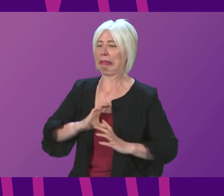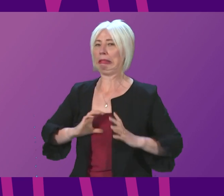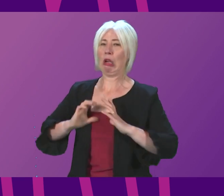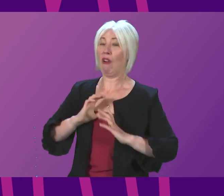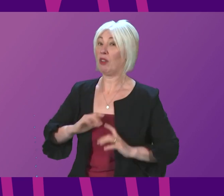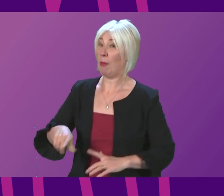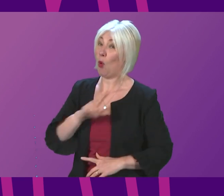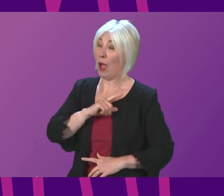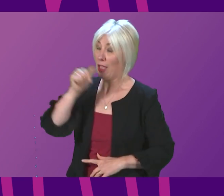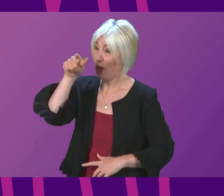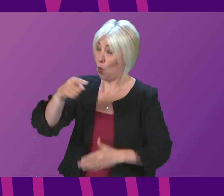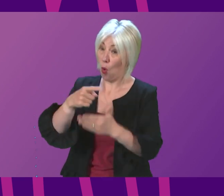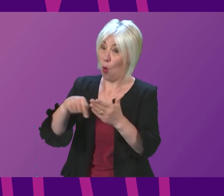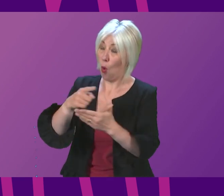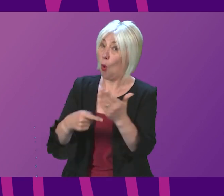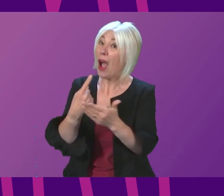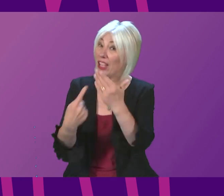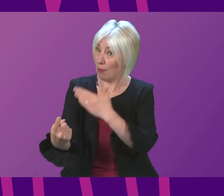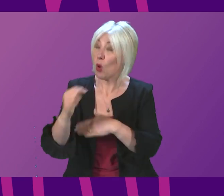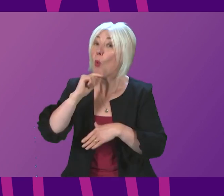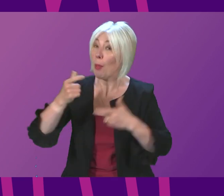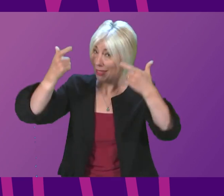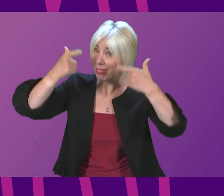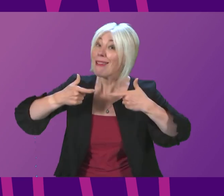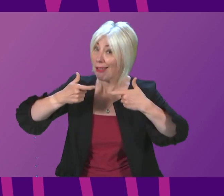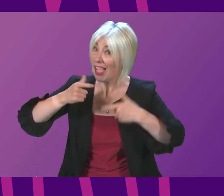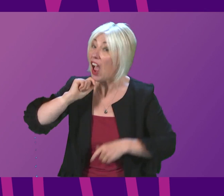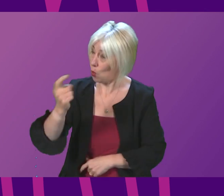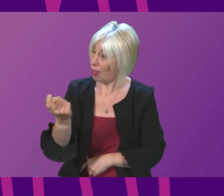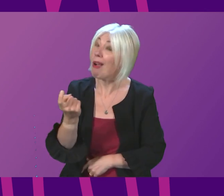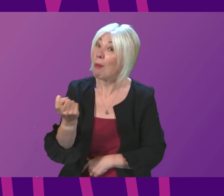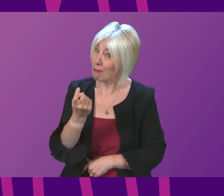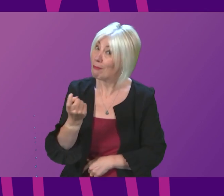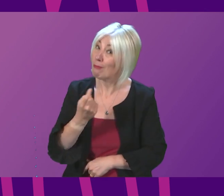know that a referendum will be legal and it is coming.